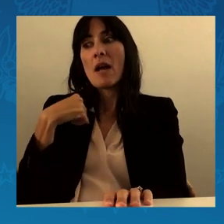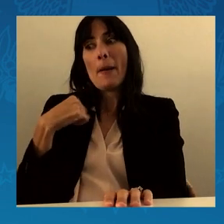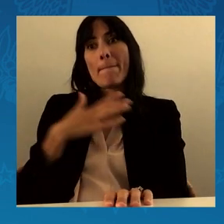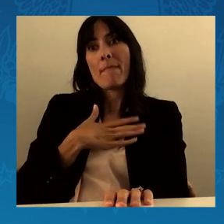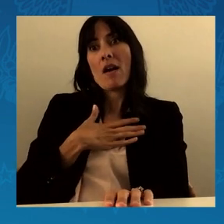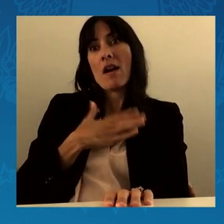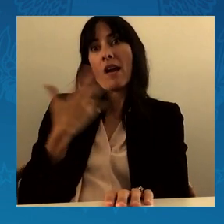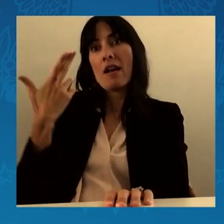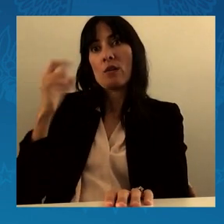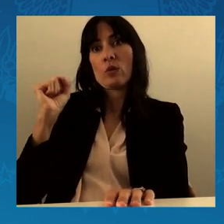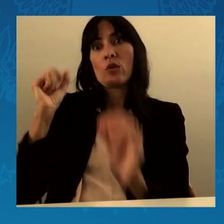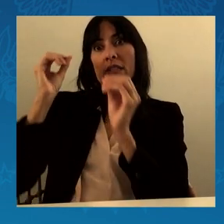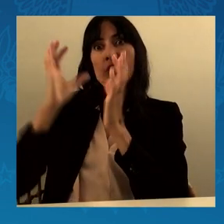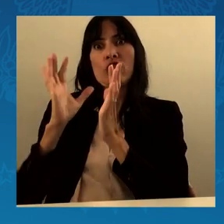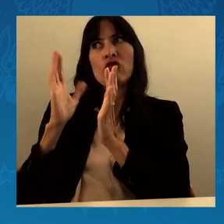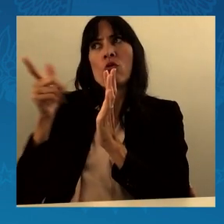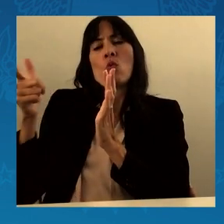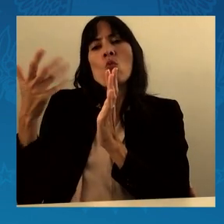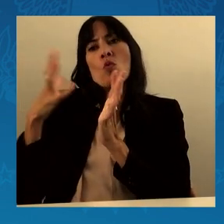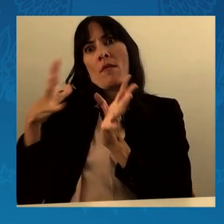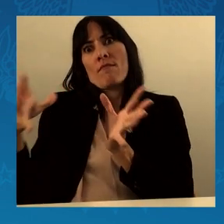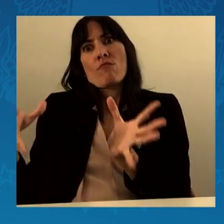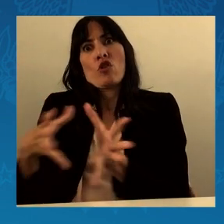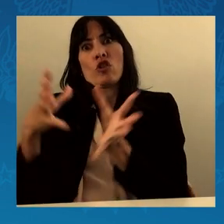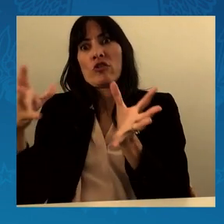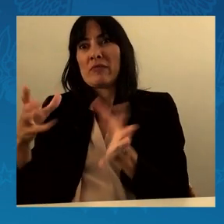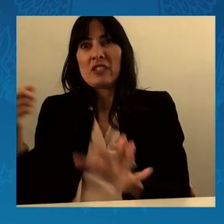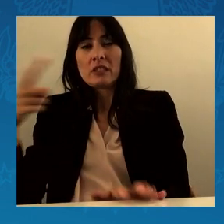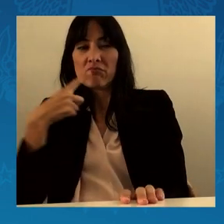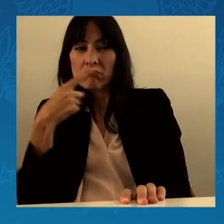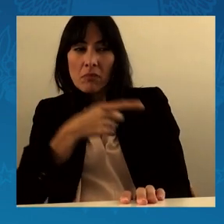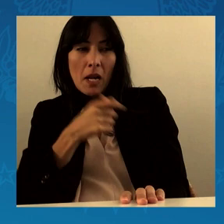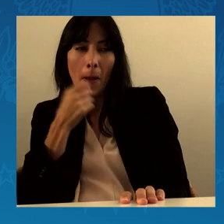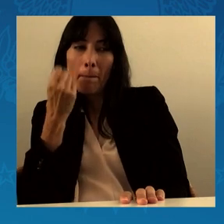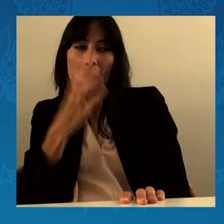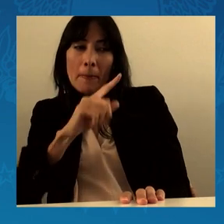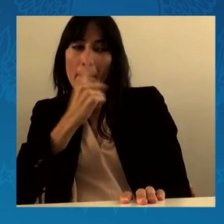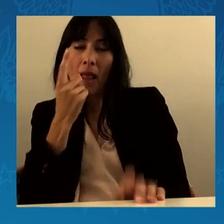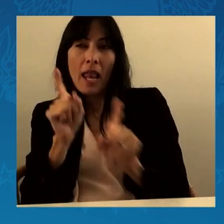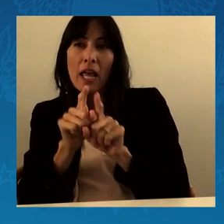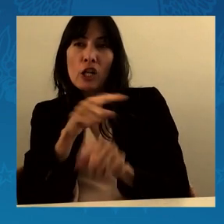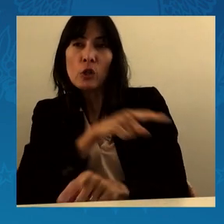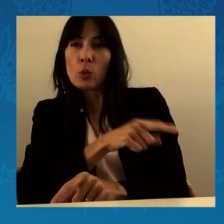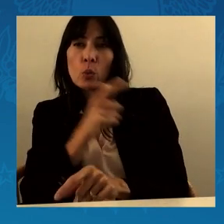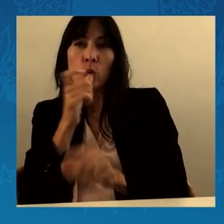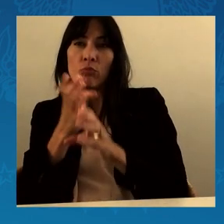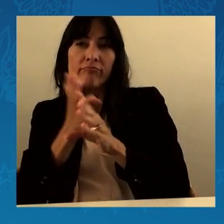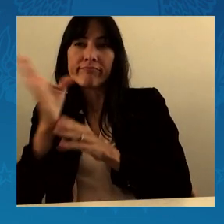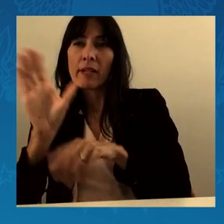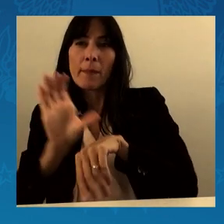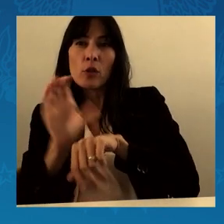that look like you that are in computer science with that and having someone really, like, advocate for me,